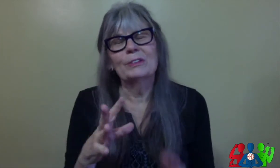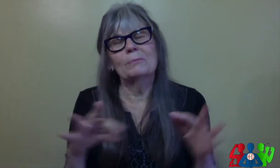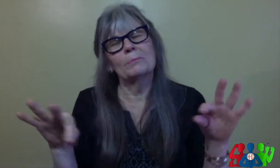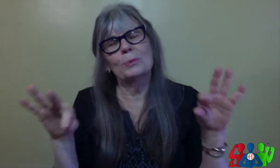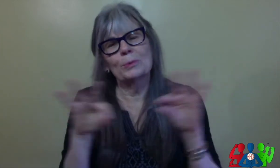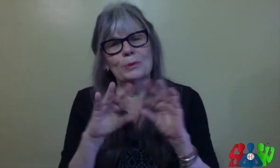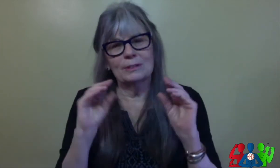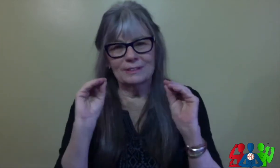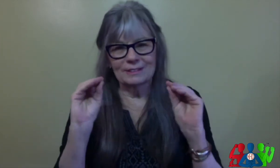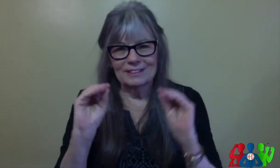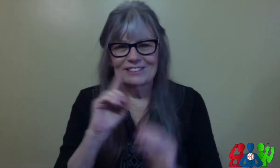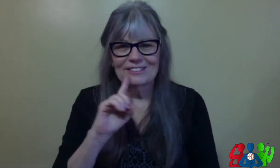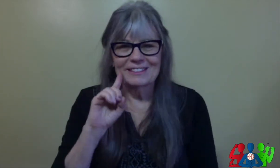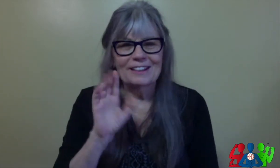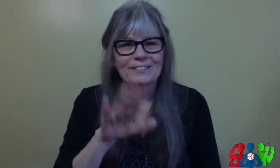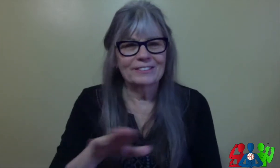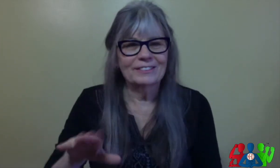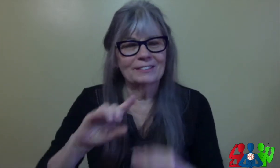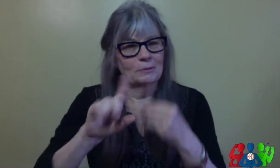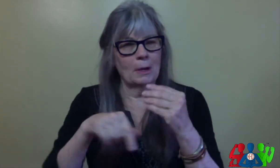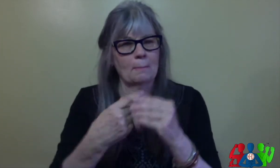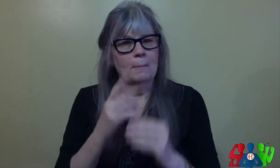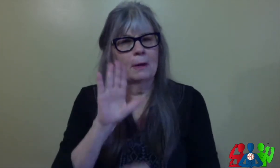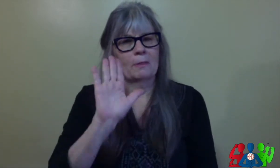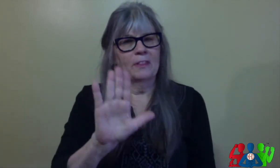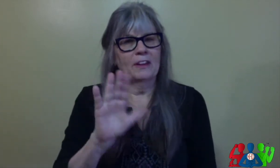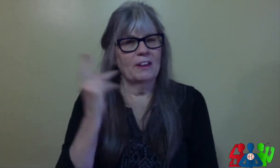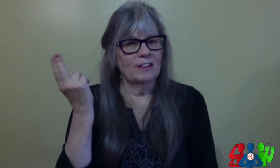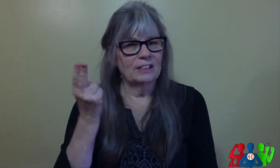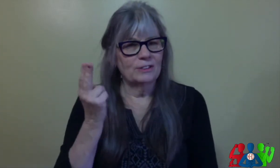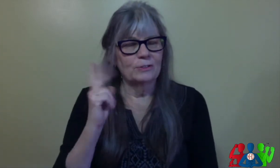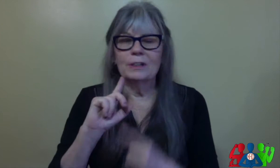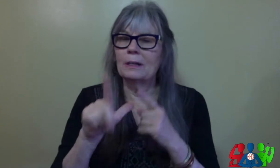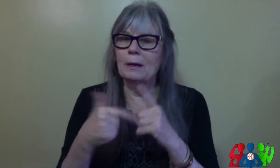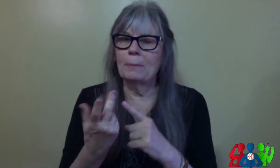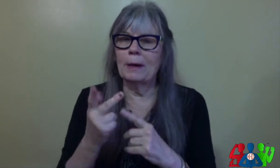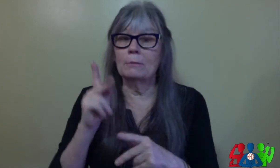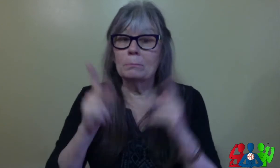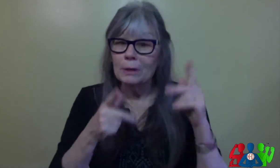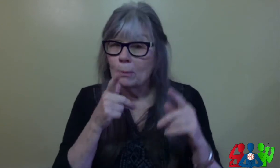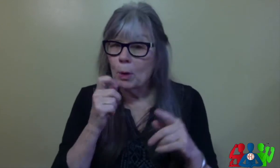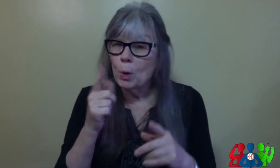how and why we developed the book. As I'm sure you know, it's important to teach deaf children